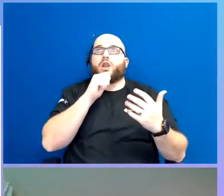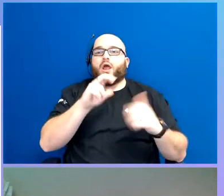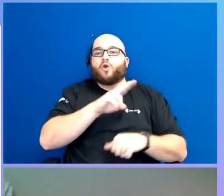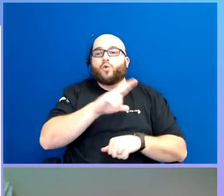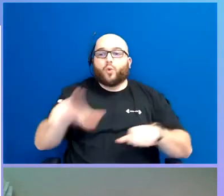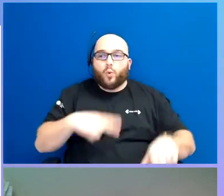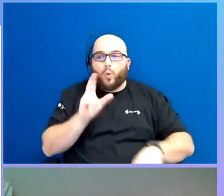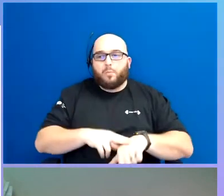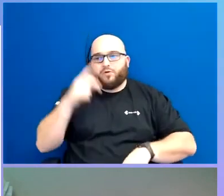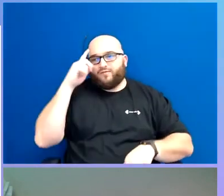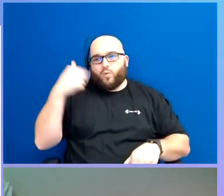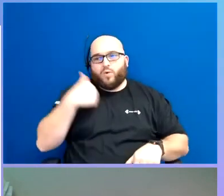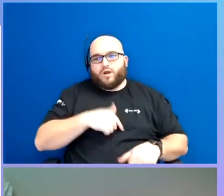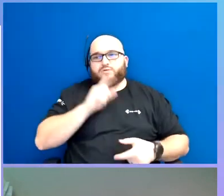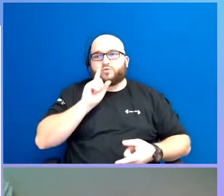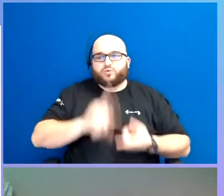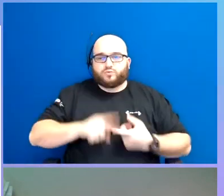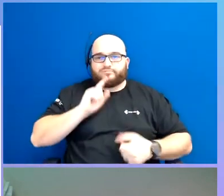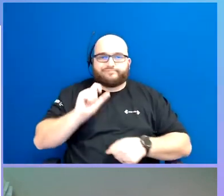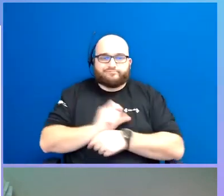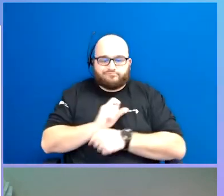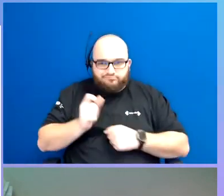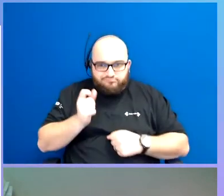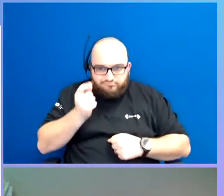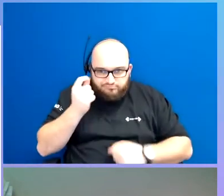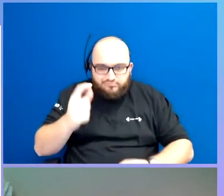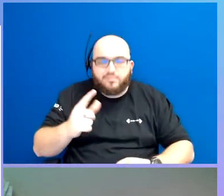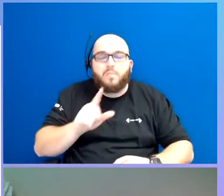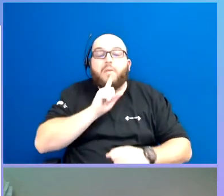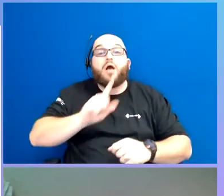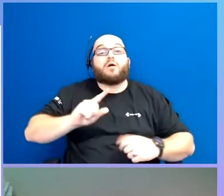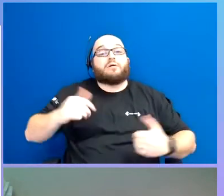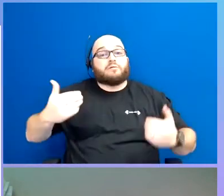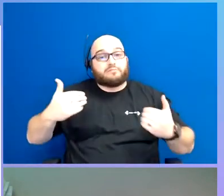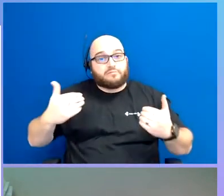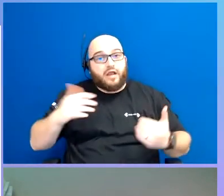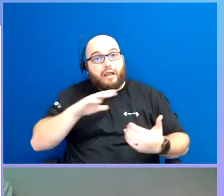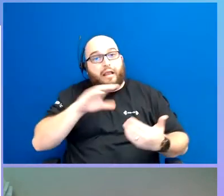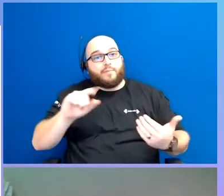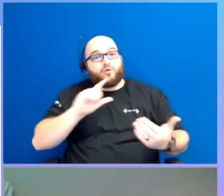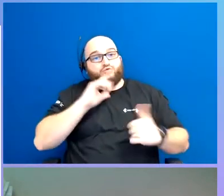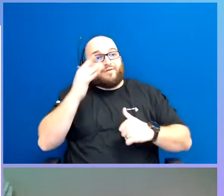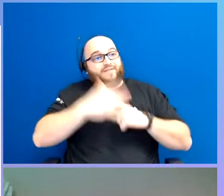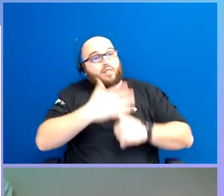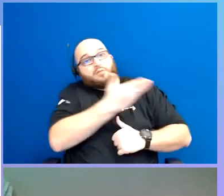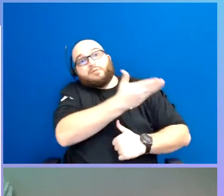are companies, there are enterprises that that are